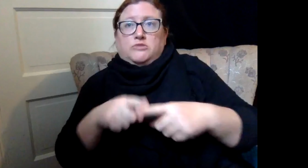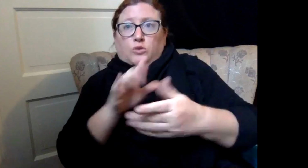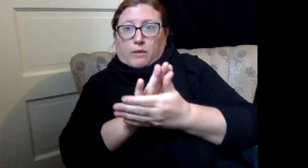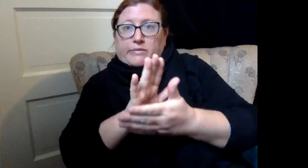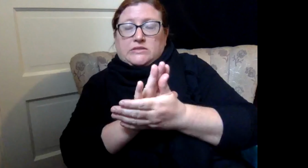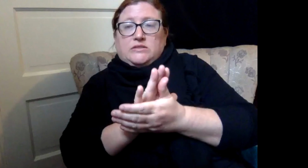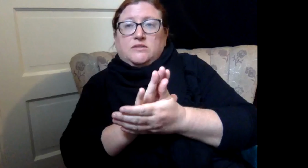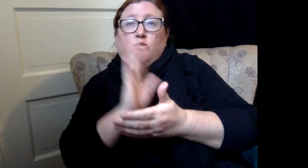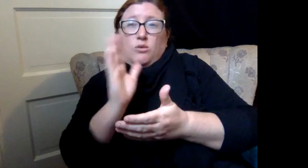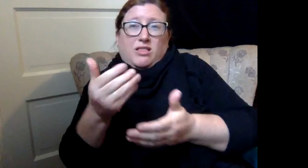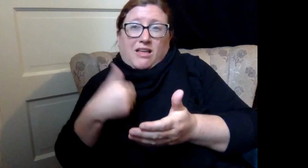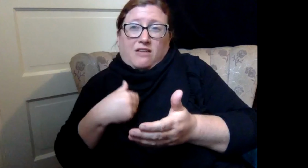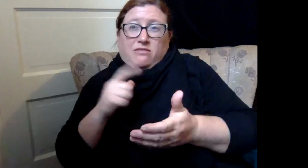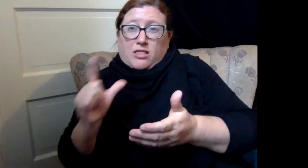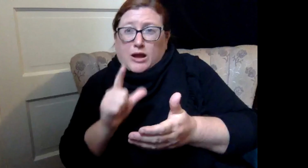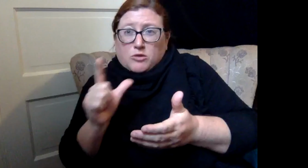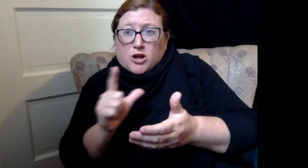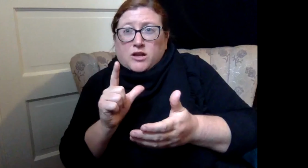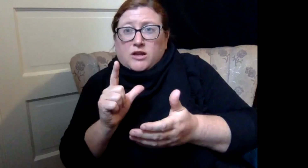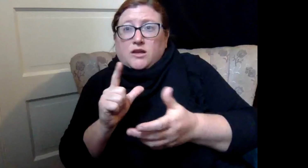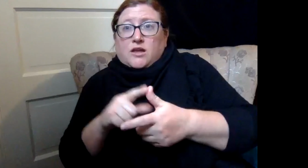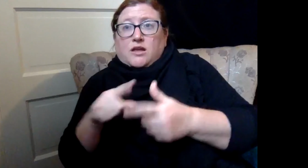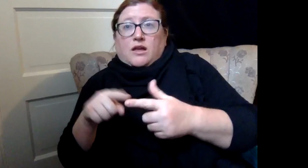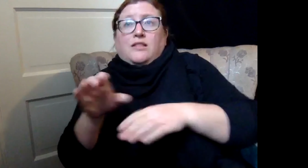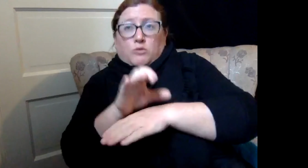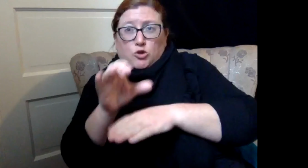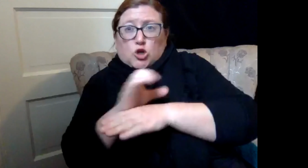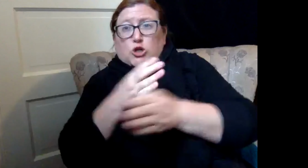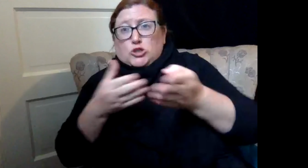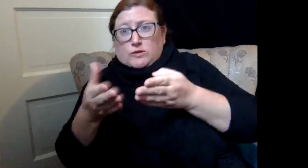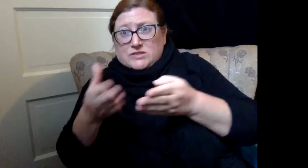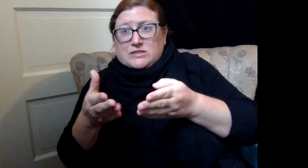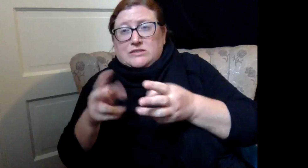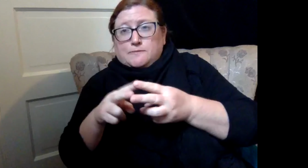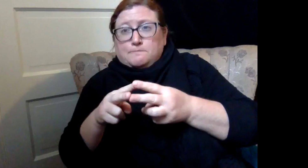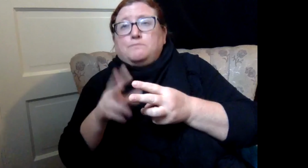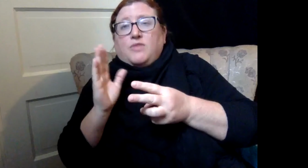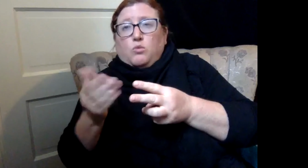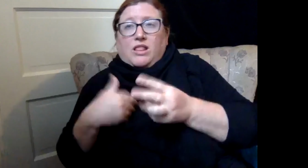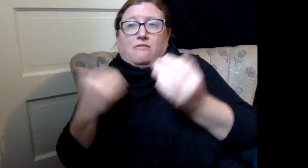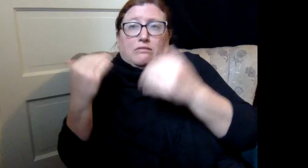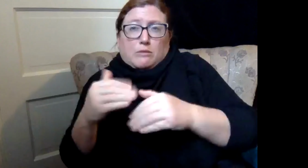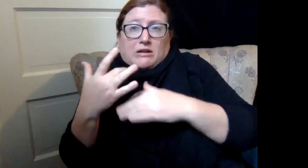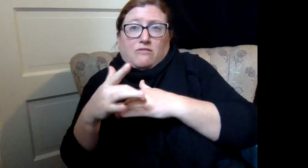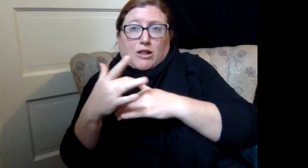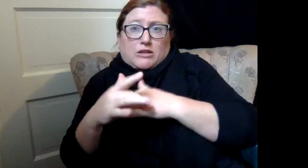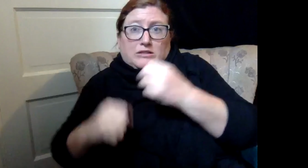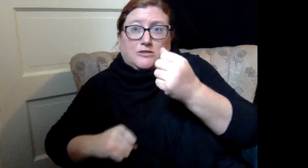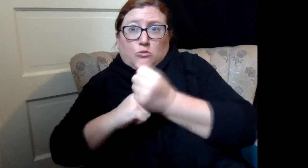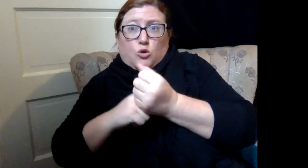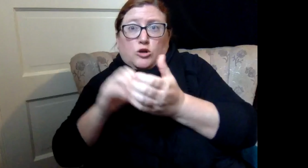have. And we will have the library and computer services and we